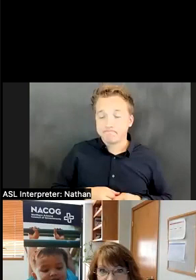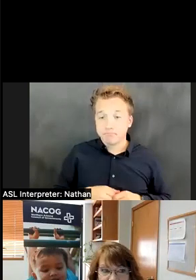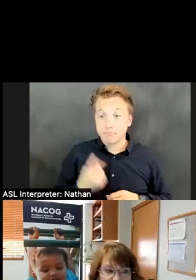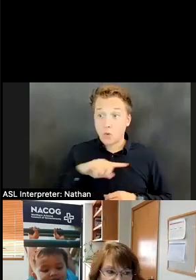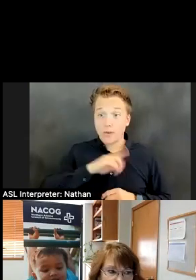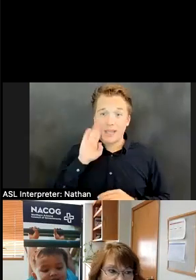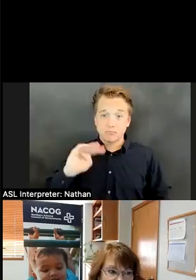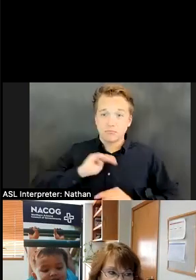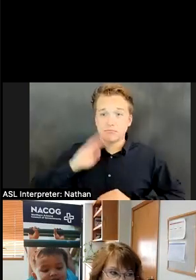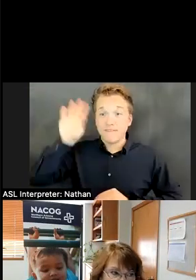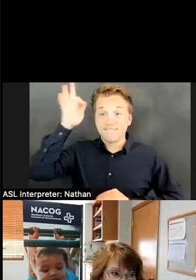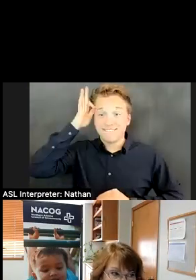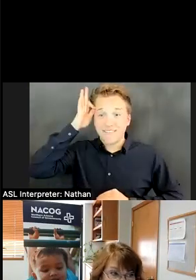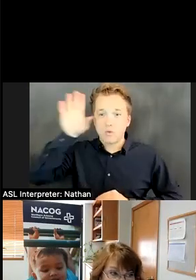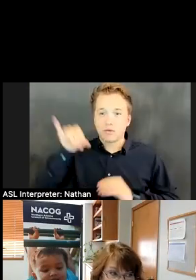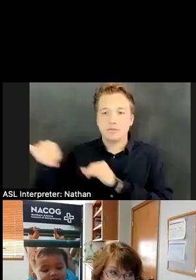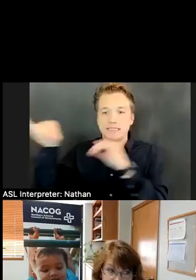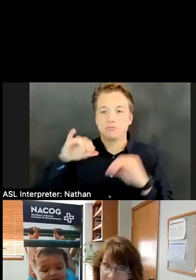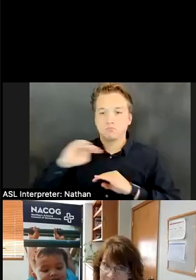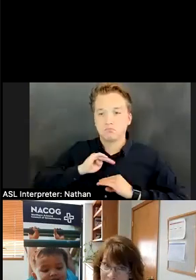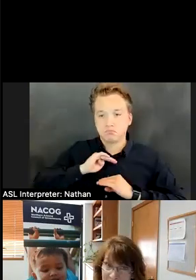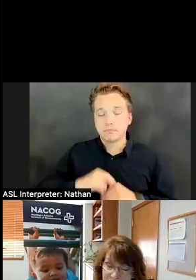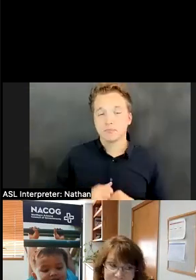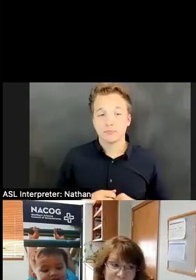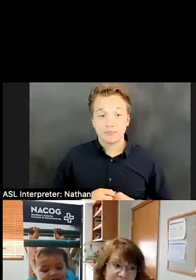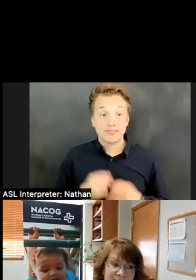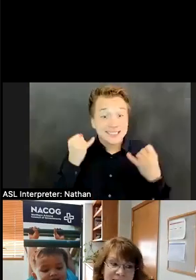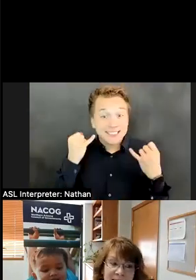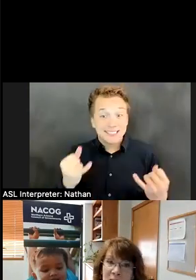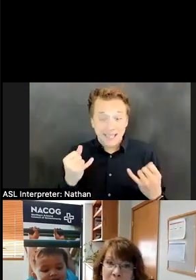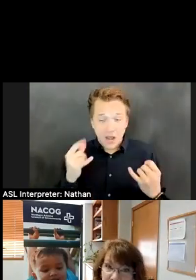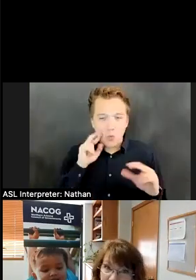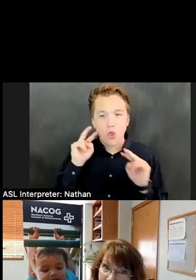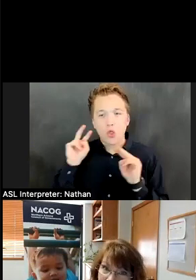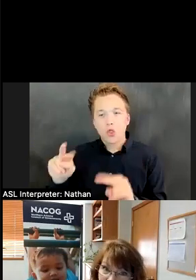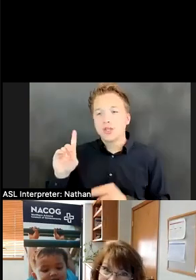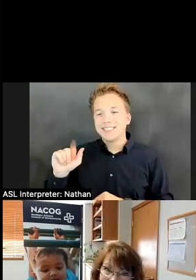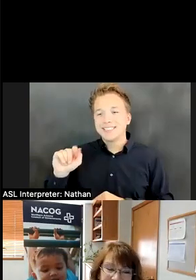Start performance standards. So, I think now we're going to take a look at data and measurement with Tran.